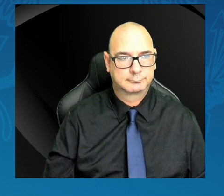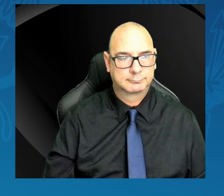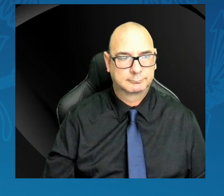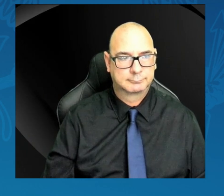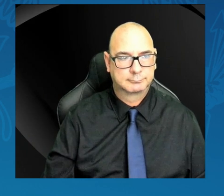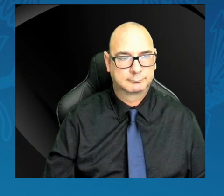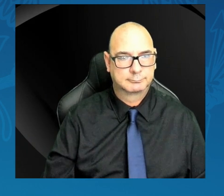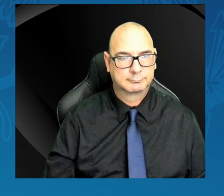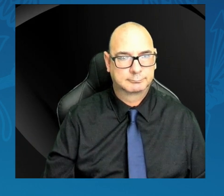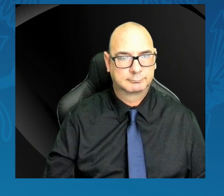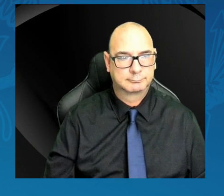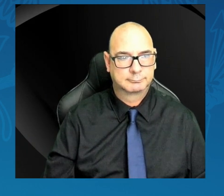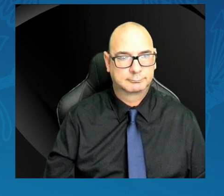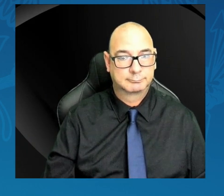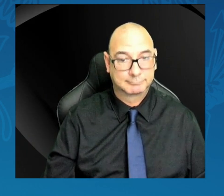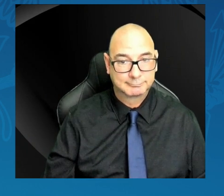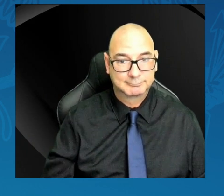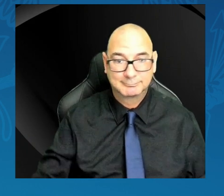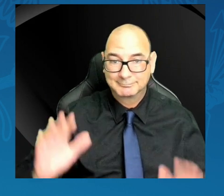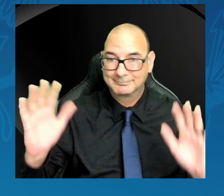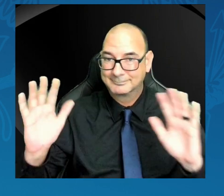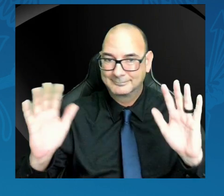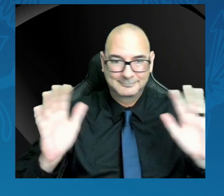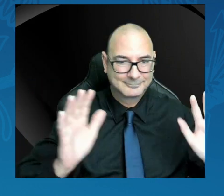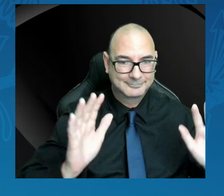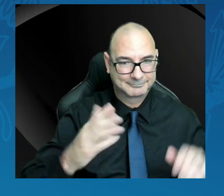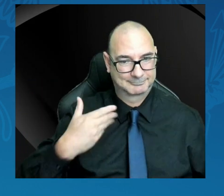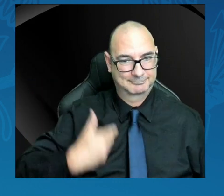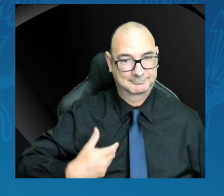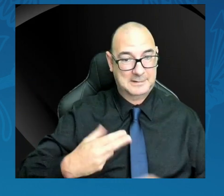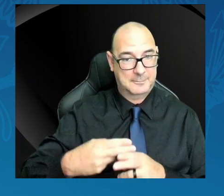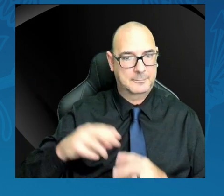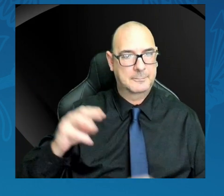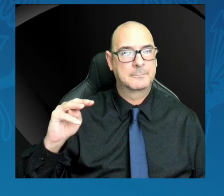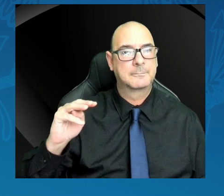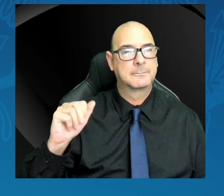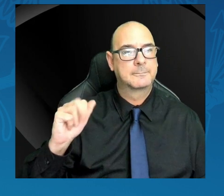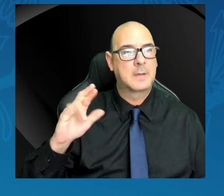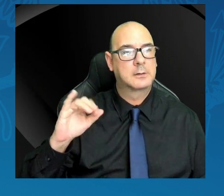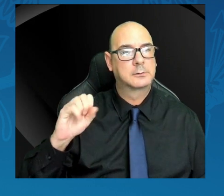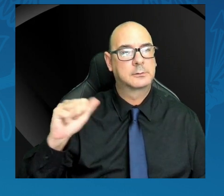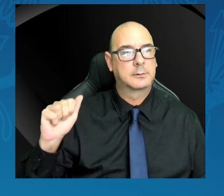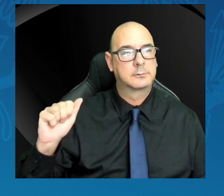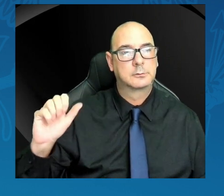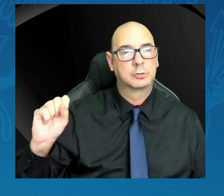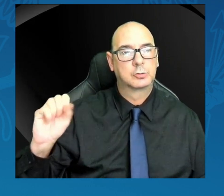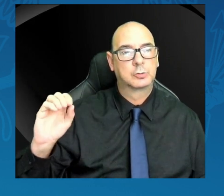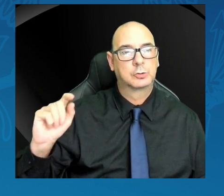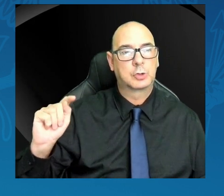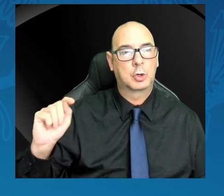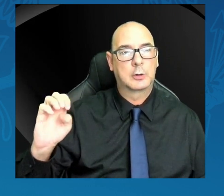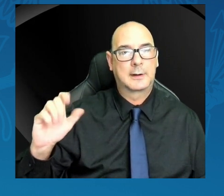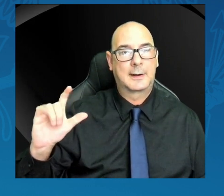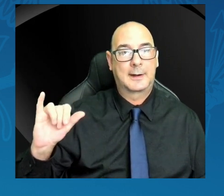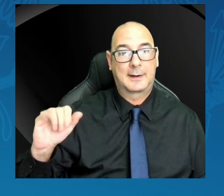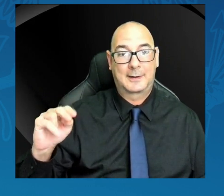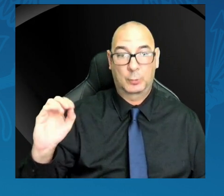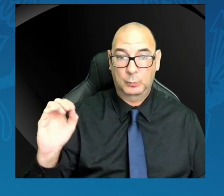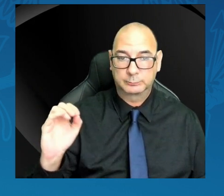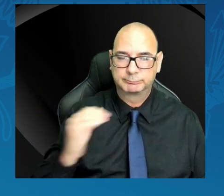Female Speaker: Hi everyone. My name is Marisa And I'm an eighth grade student at Mary Ellen Henderson Middle School. My passion for sustainability